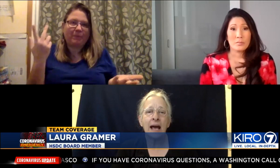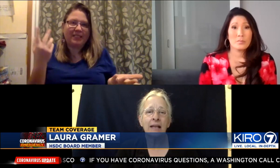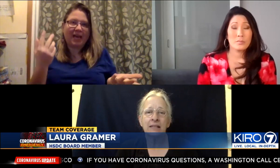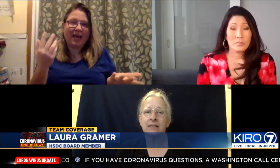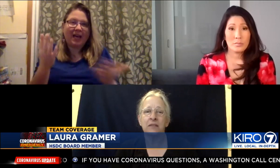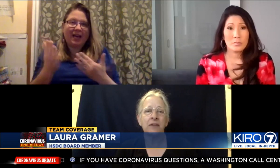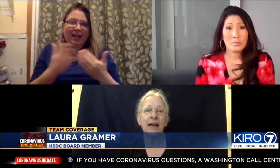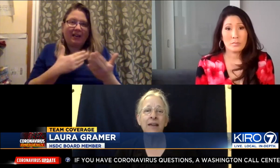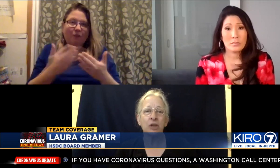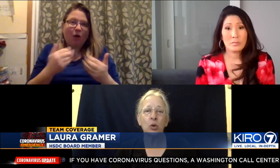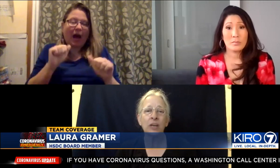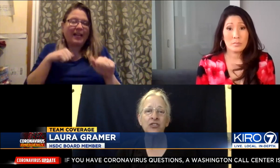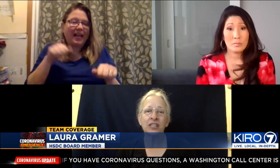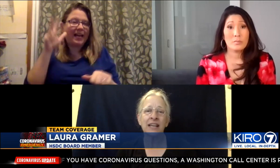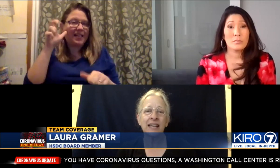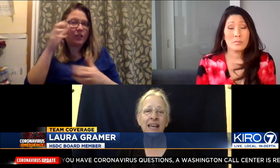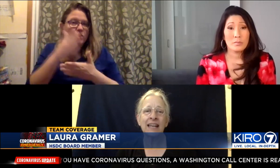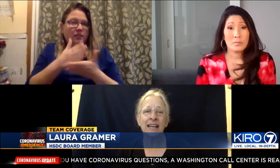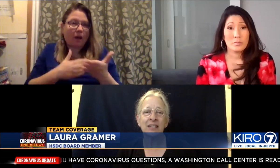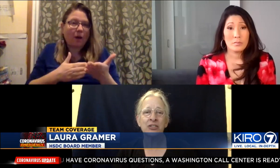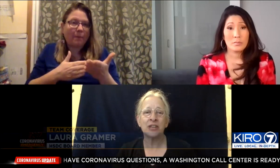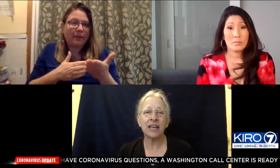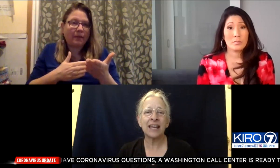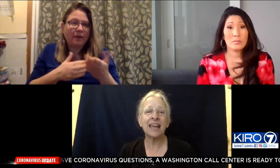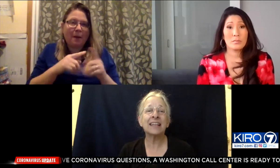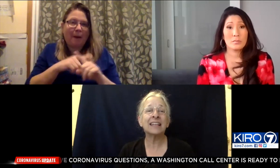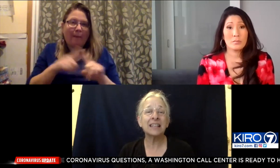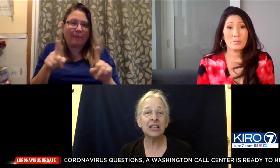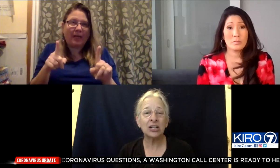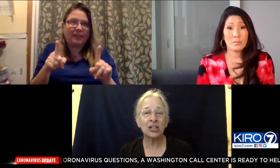BARRIER FOR THOSE WHO ARE DEAF OR HARD OF HEARING.